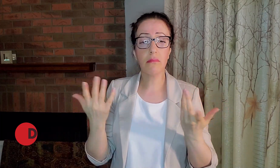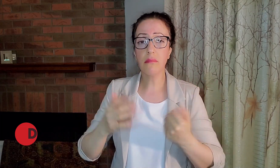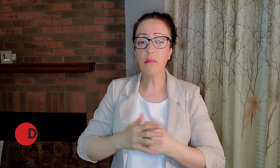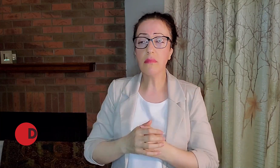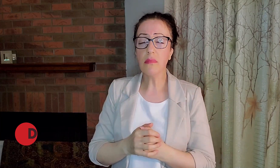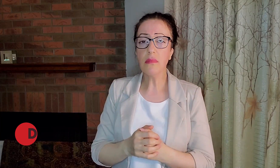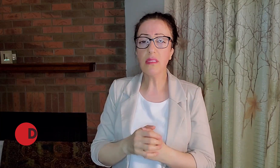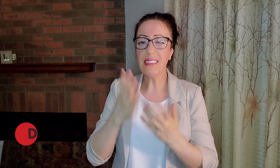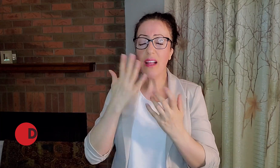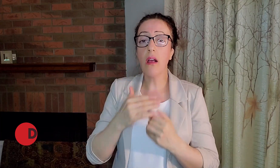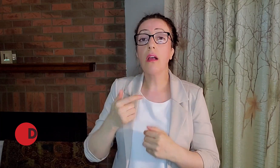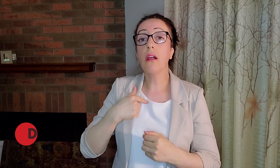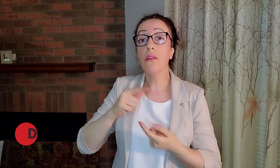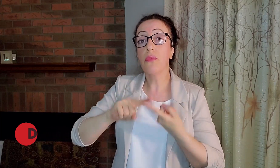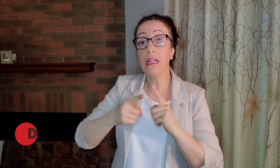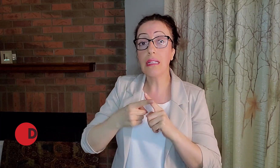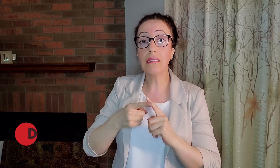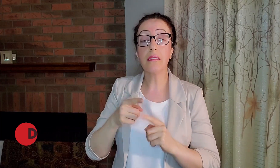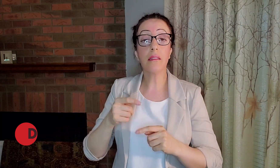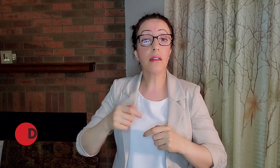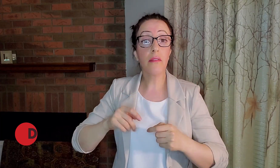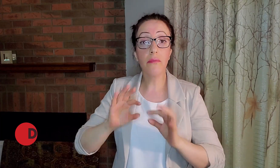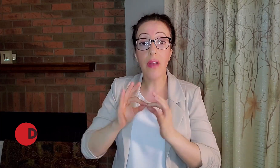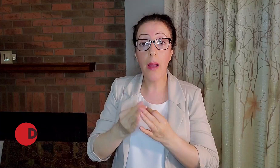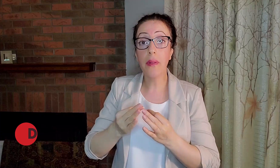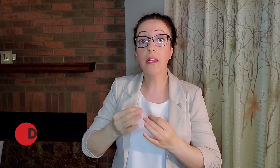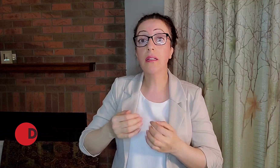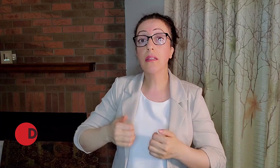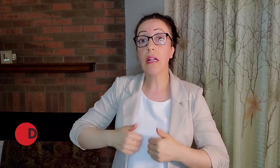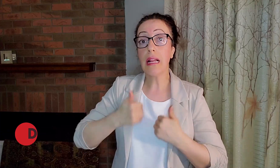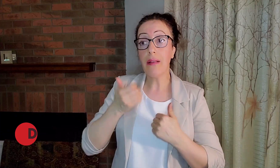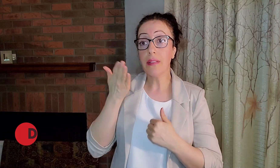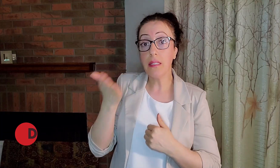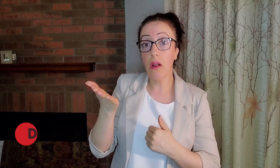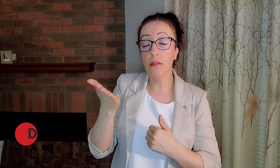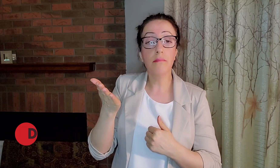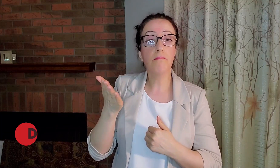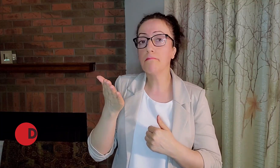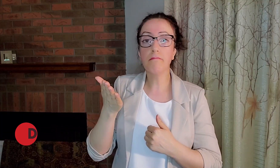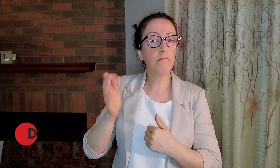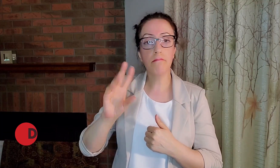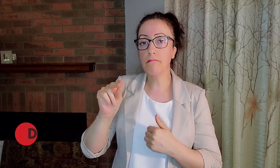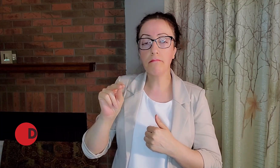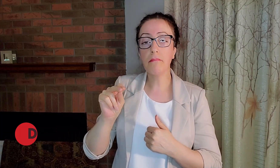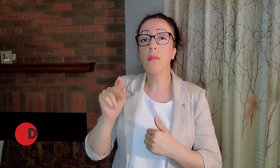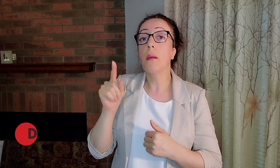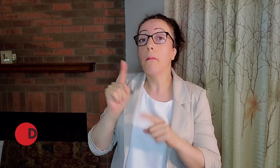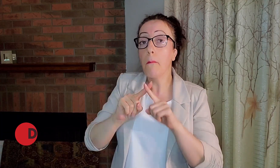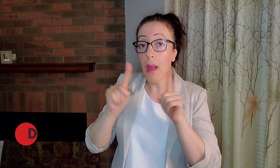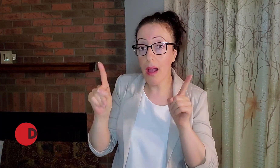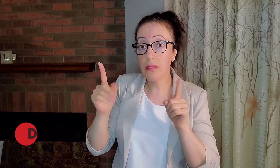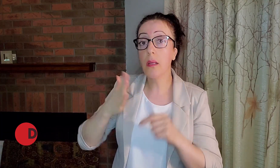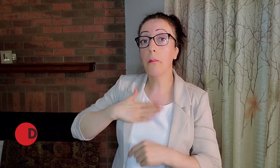schools and mosques anywhere... it saddens me. Do I keep in touch with my